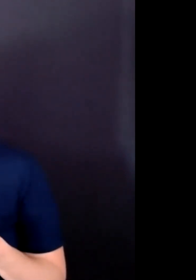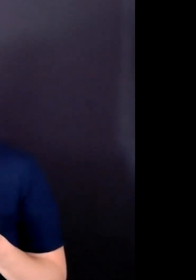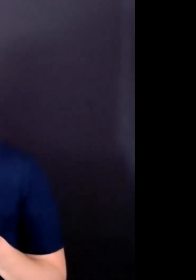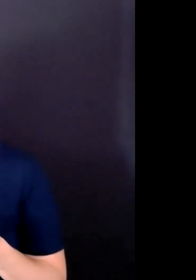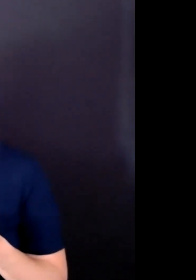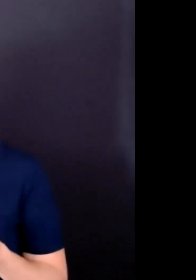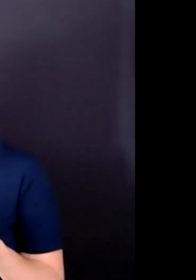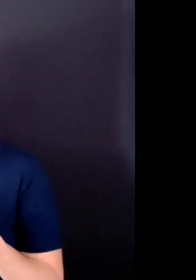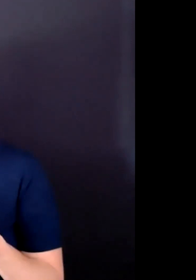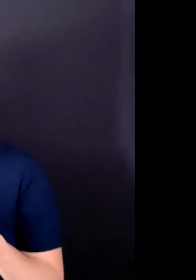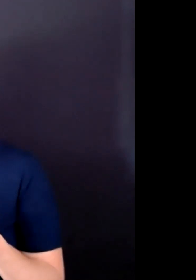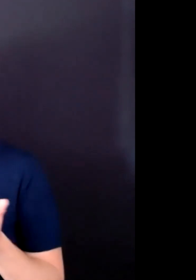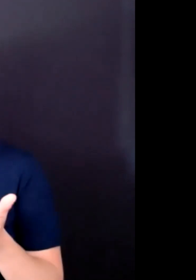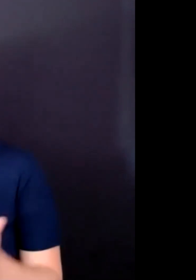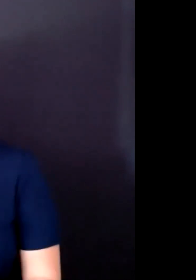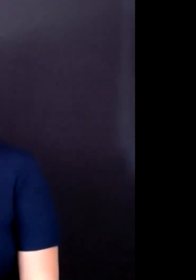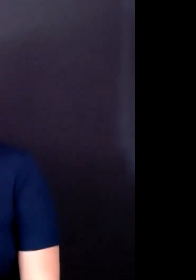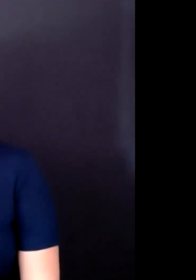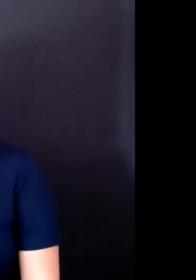there could just be one, and many last year were around